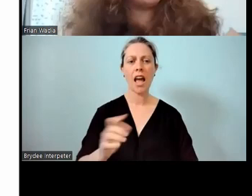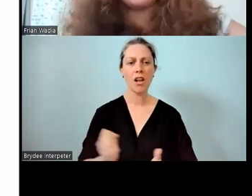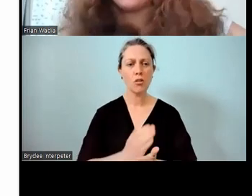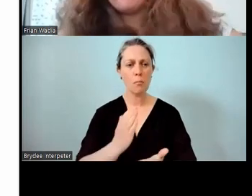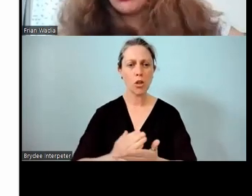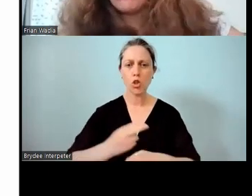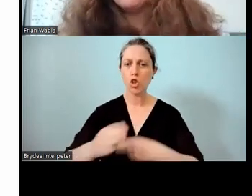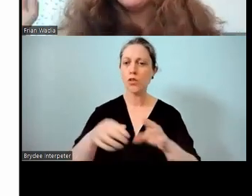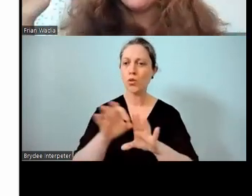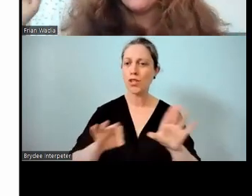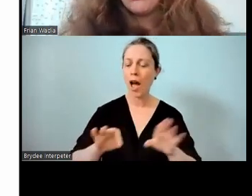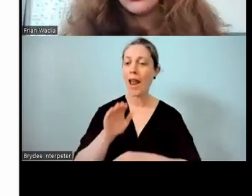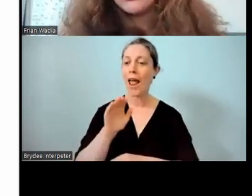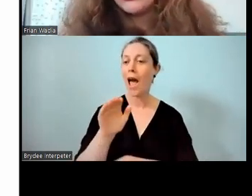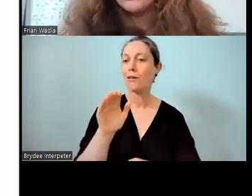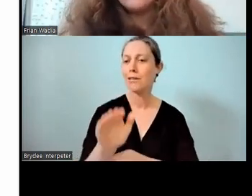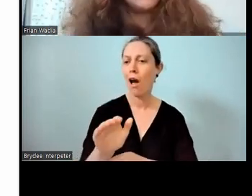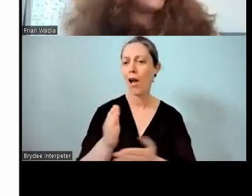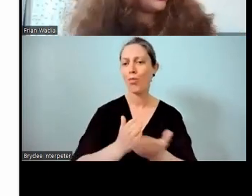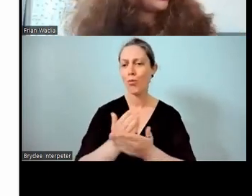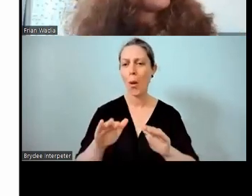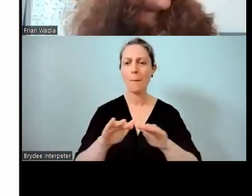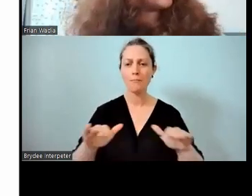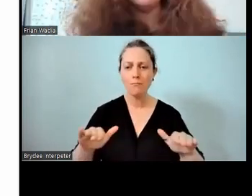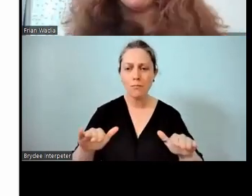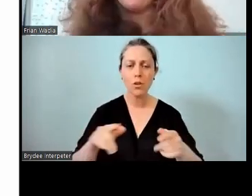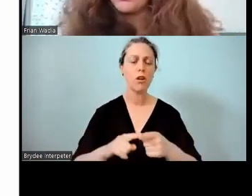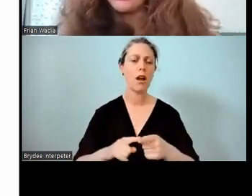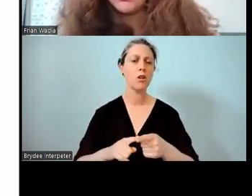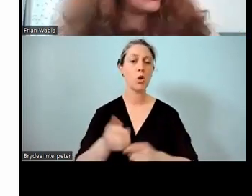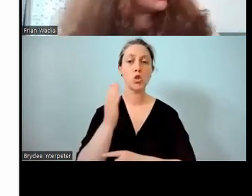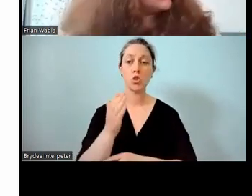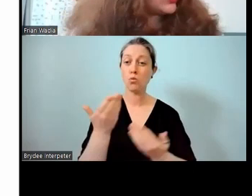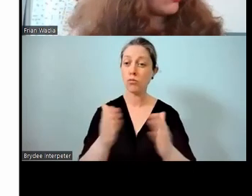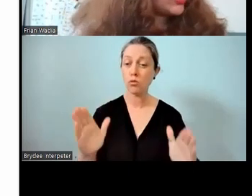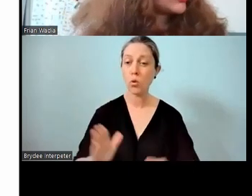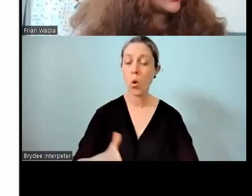in the playground, you know, across the school, the school management, the school governance,